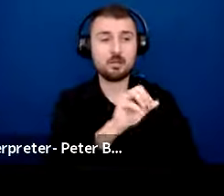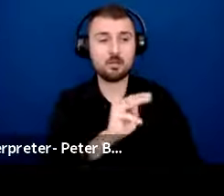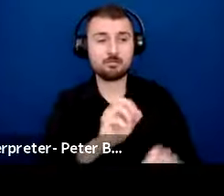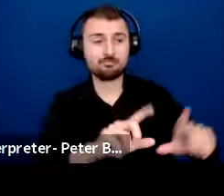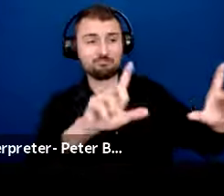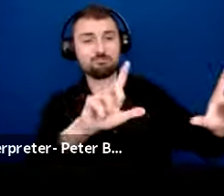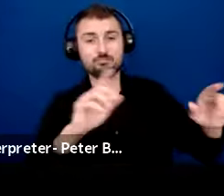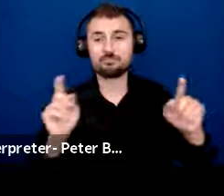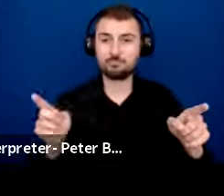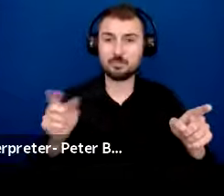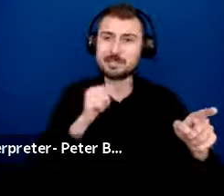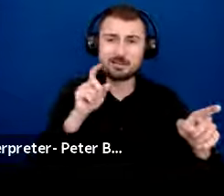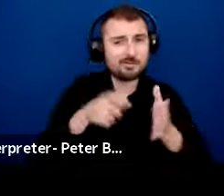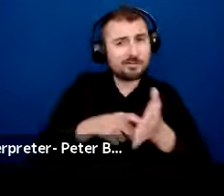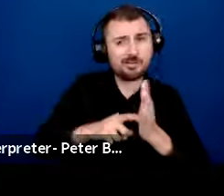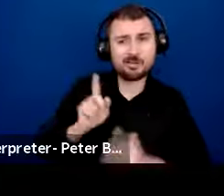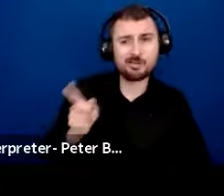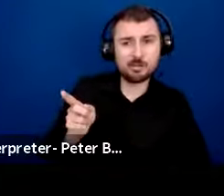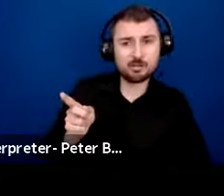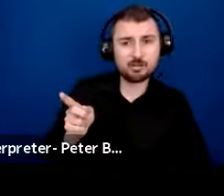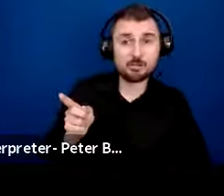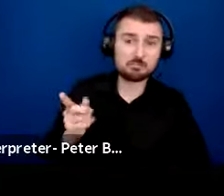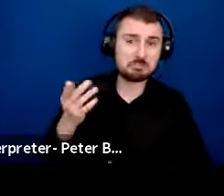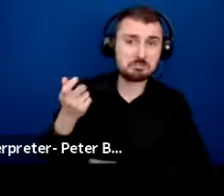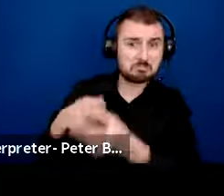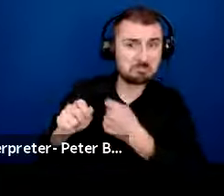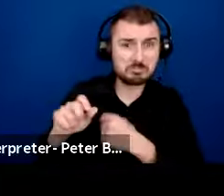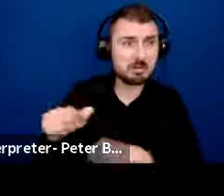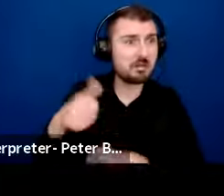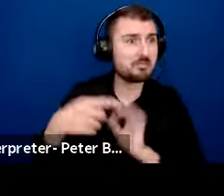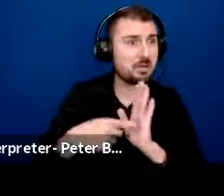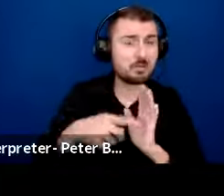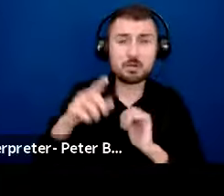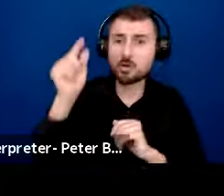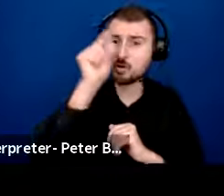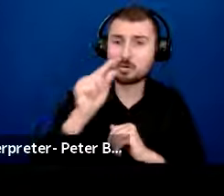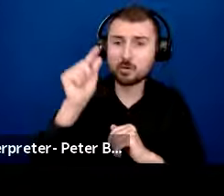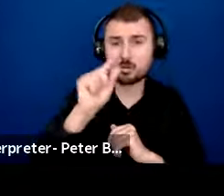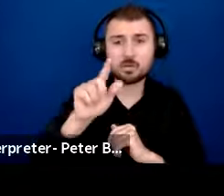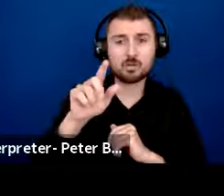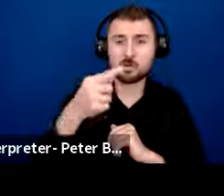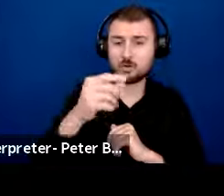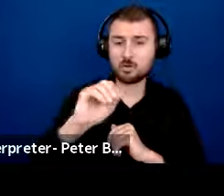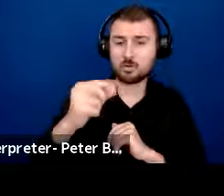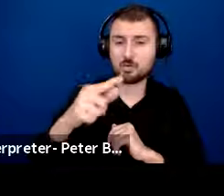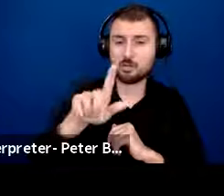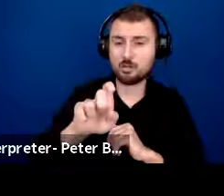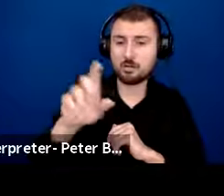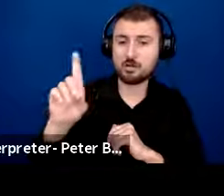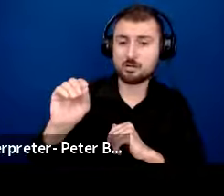So in this example that I have posted you can have your students maybe have Canvas and Zoom open.